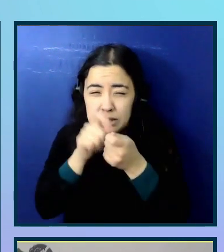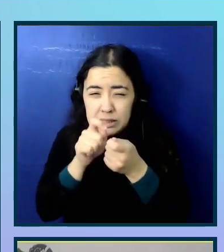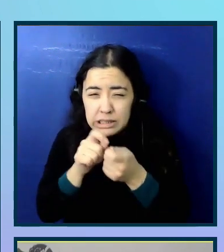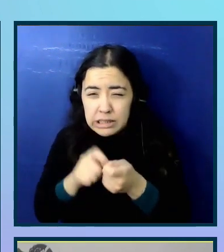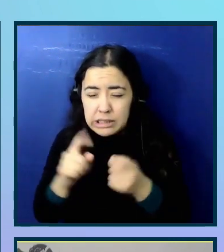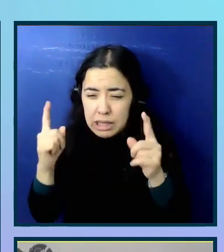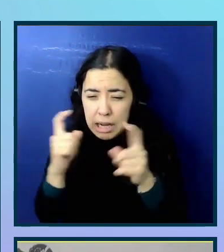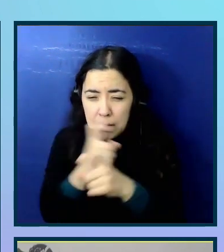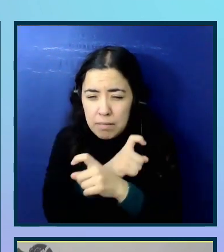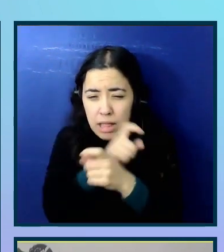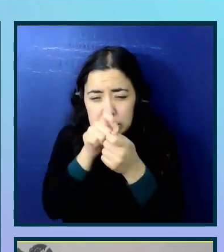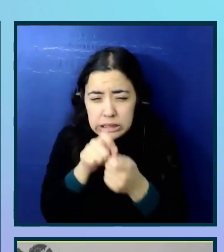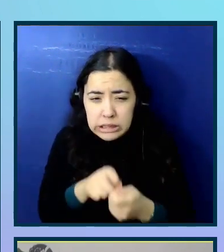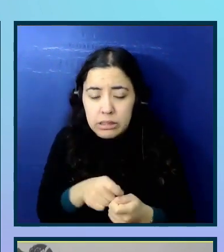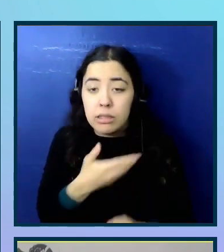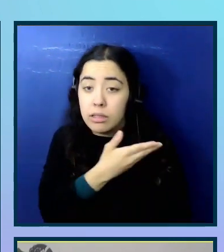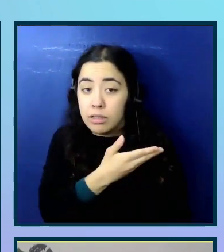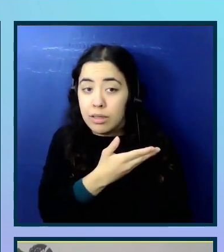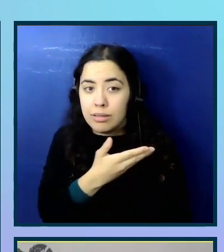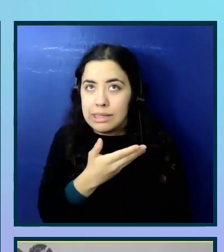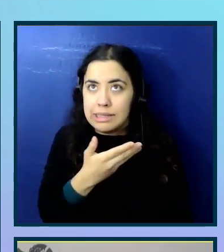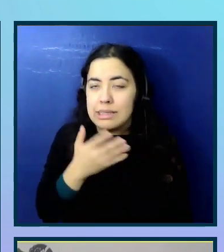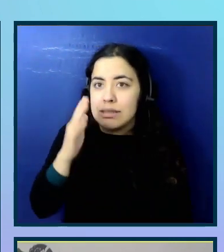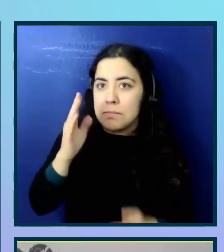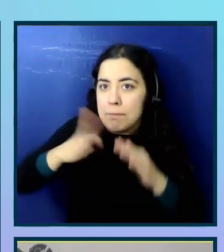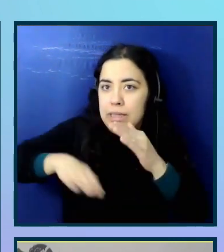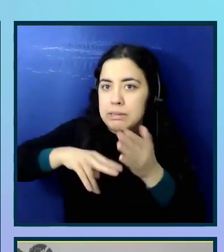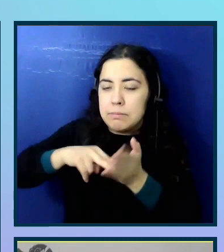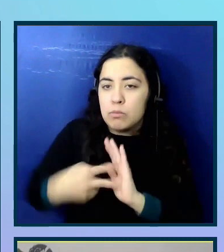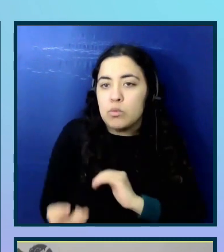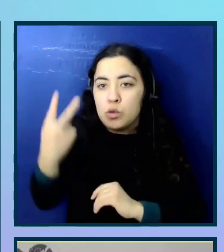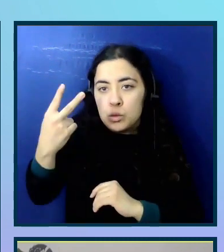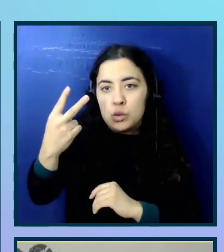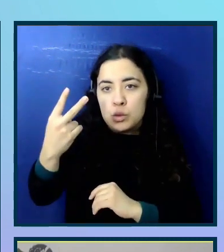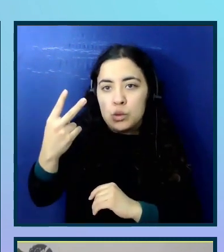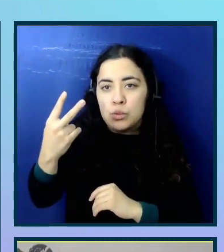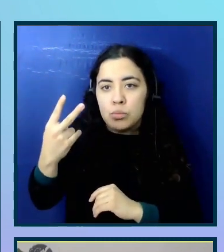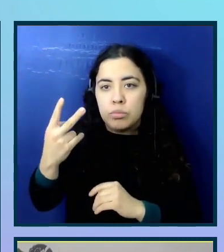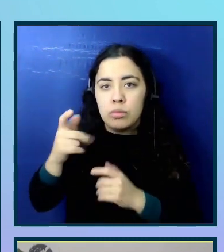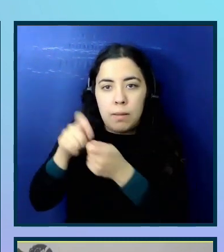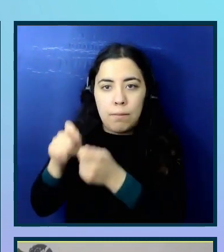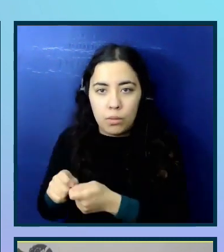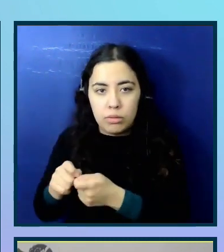So here we have, it's basically two components, it's a button component plus the checkbox list.